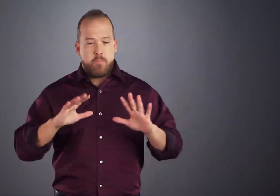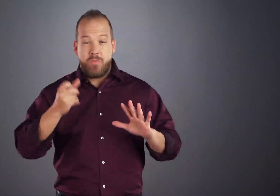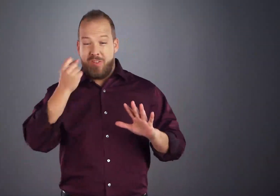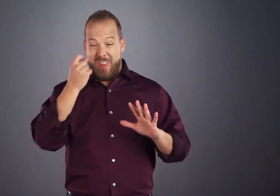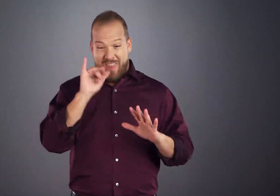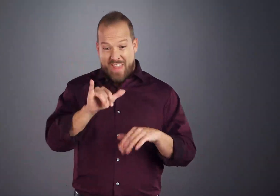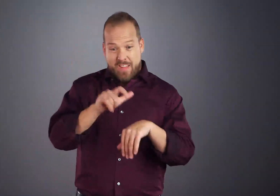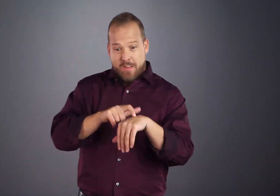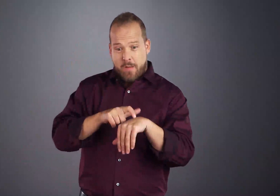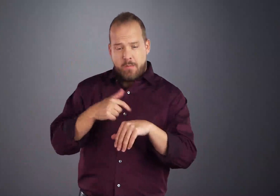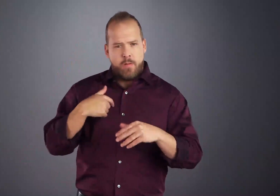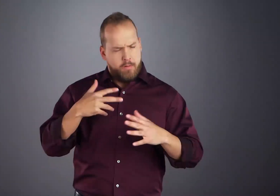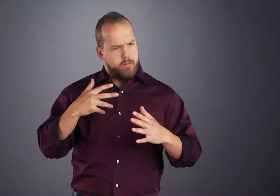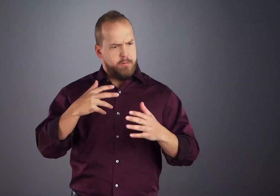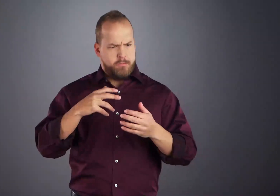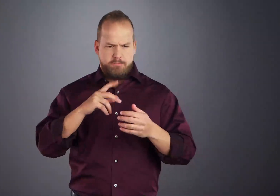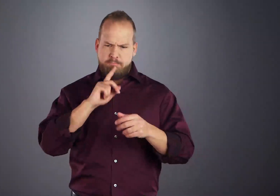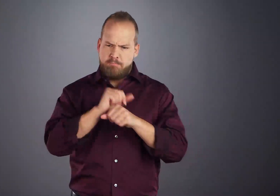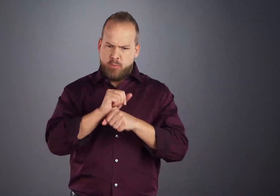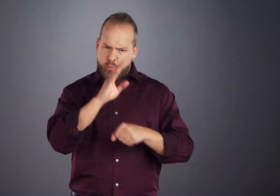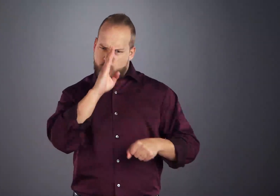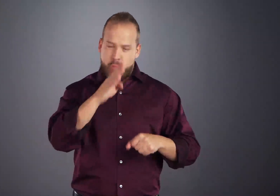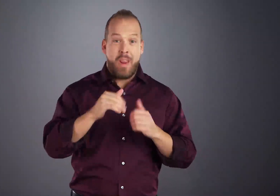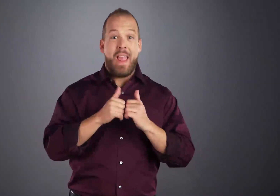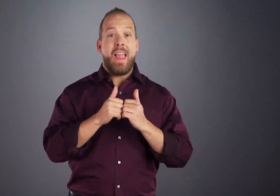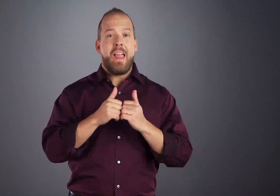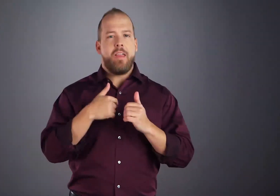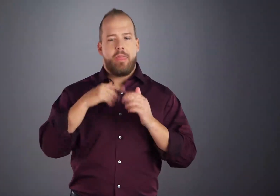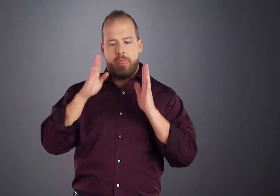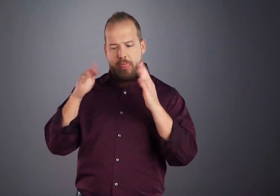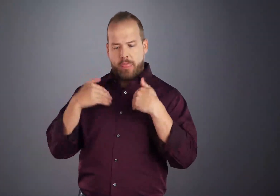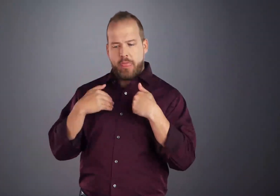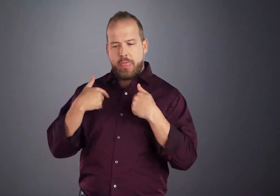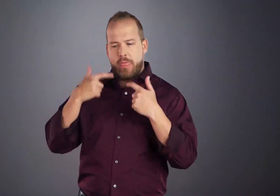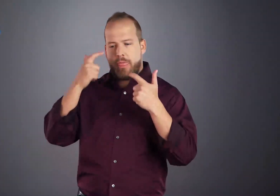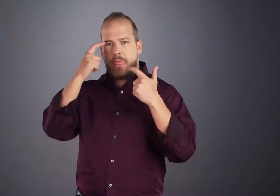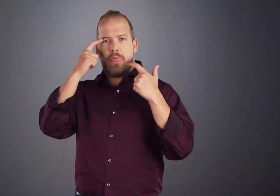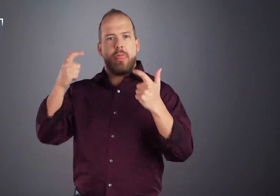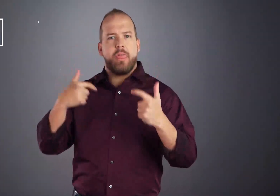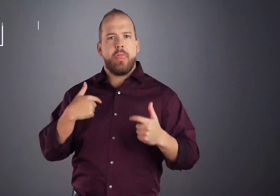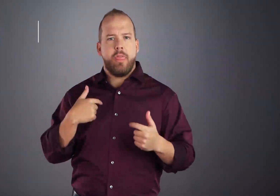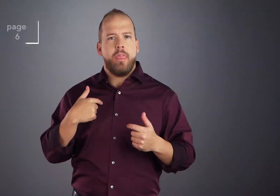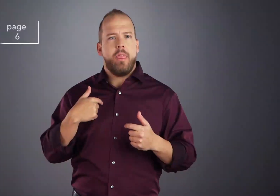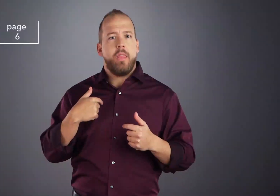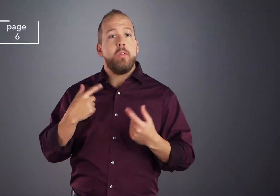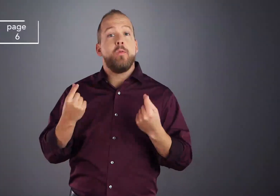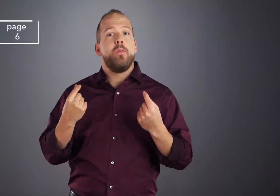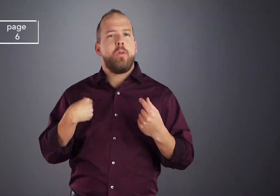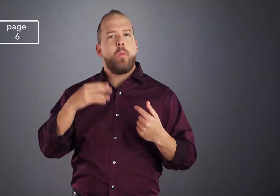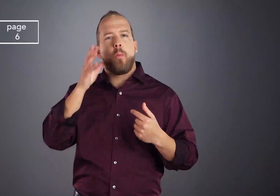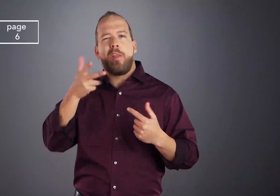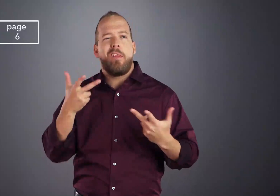Some time passed, and confidence began to be replaced by cock-sureness.